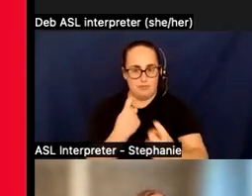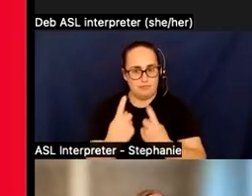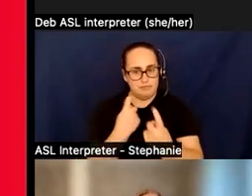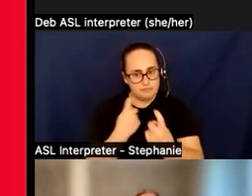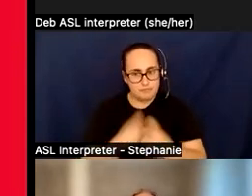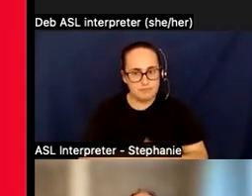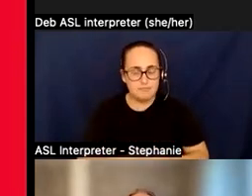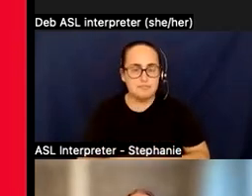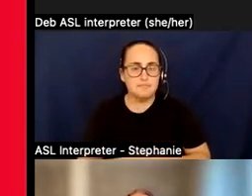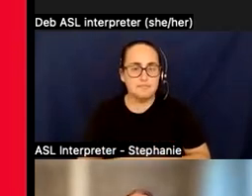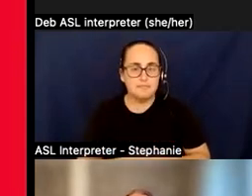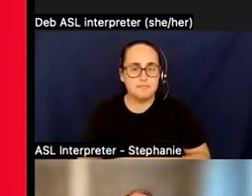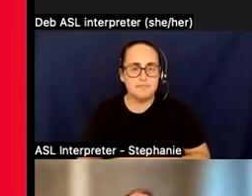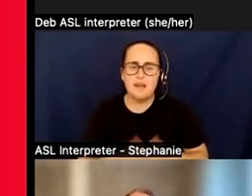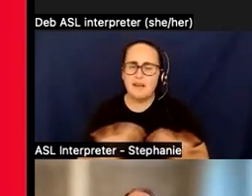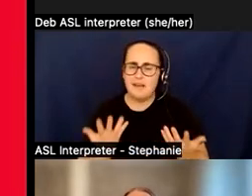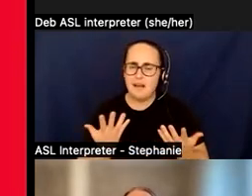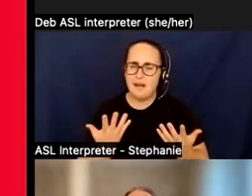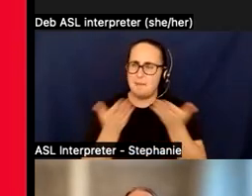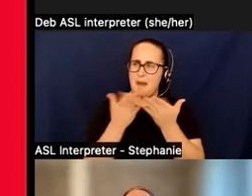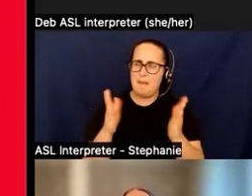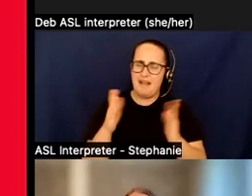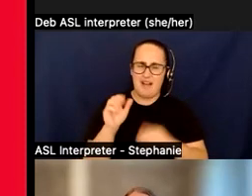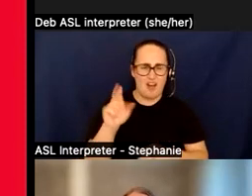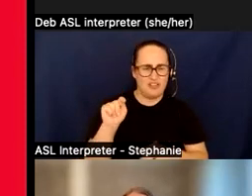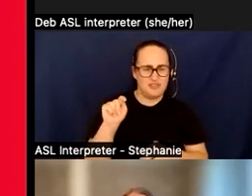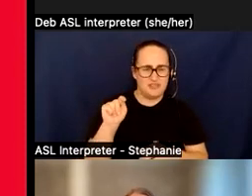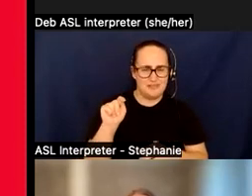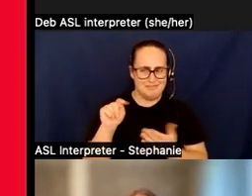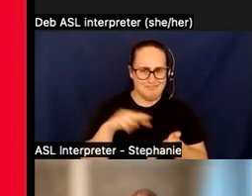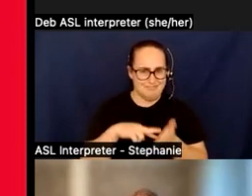what is Public Art? We define this very broadly at CADA, to basically